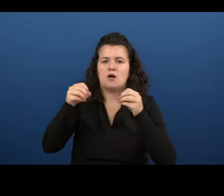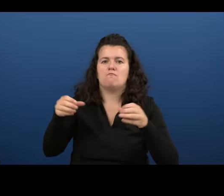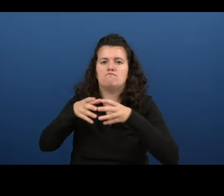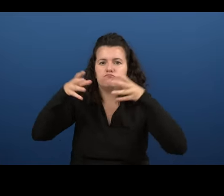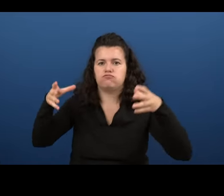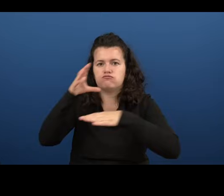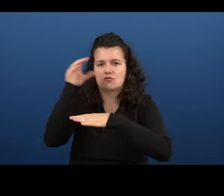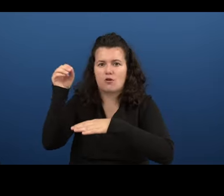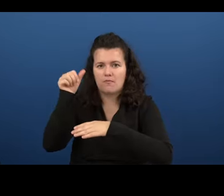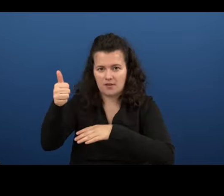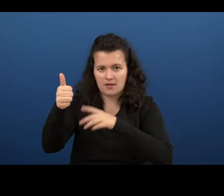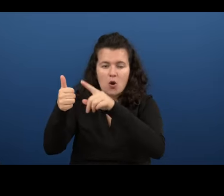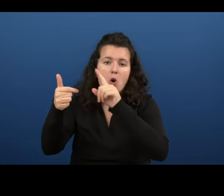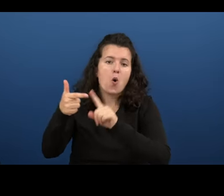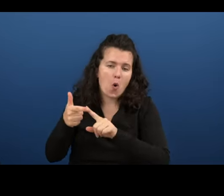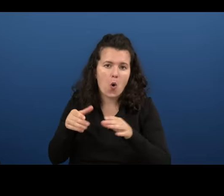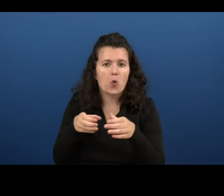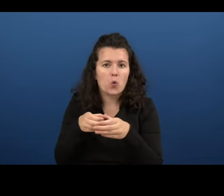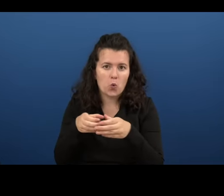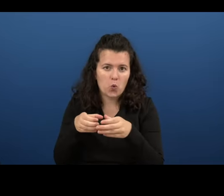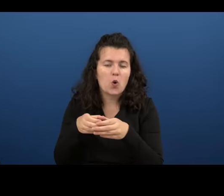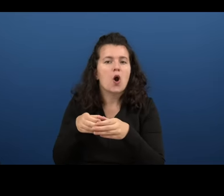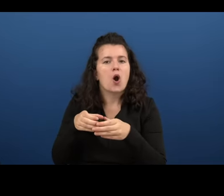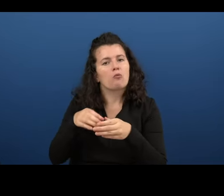big, so we have the option national or small and medium sized enterprise.